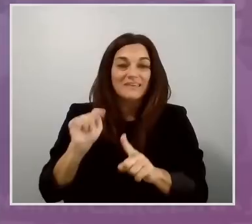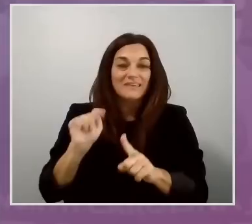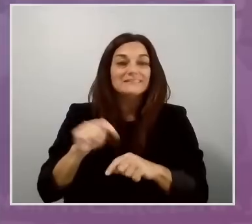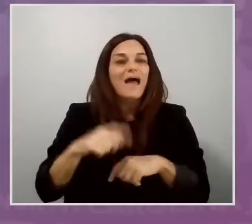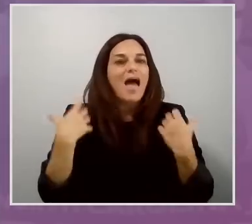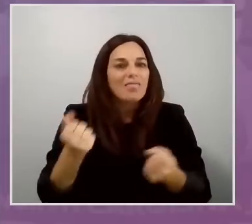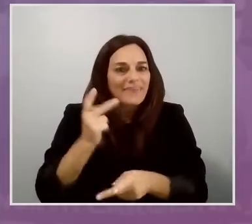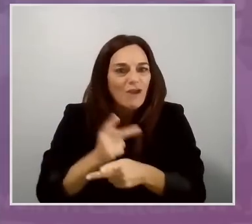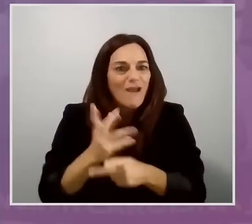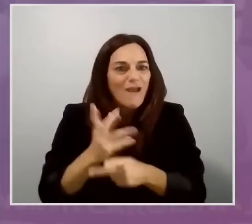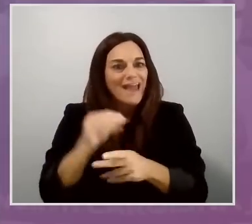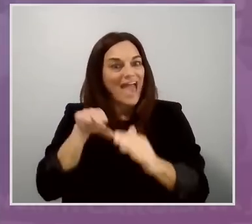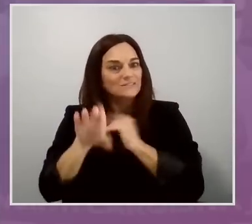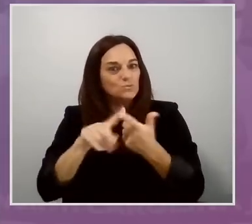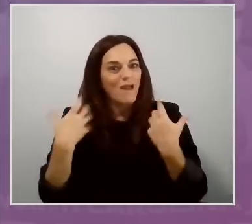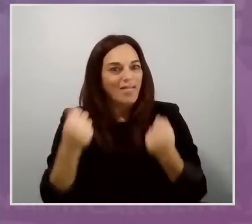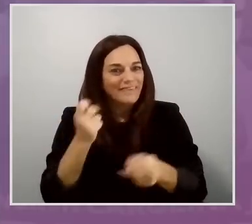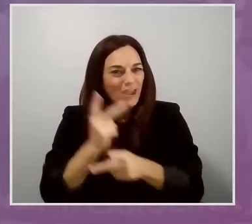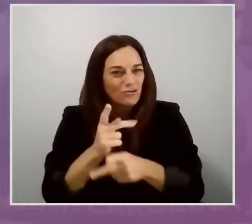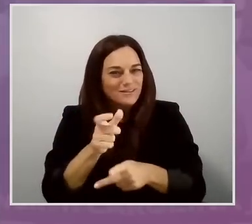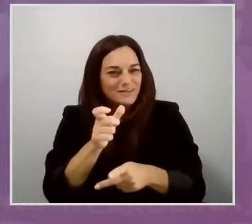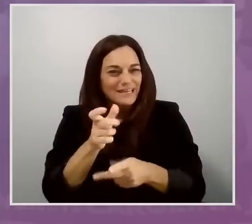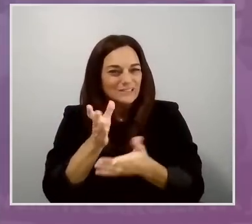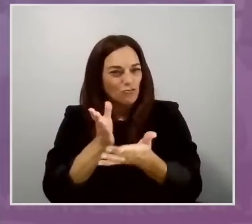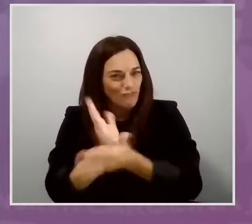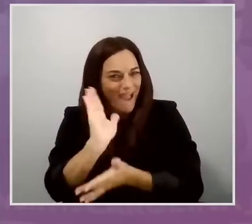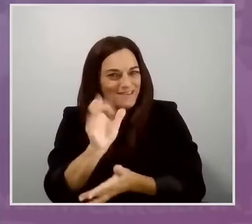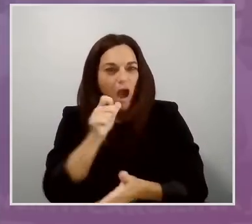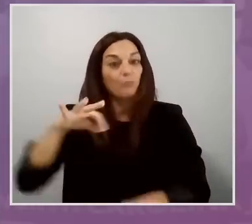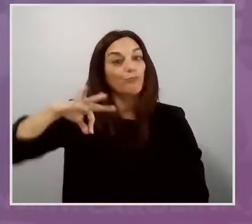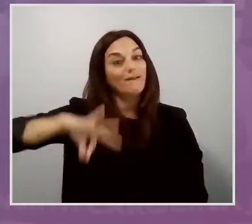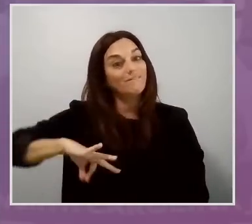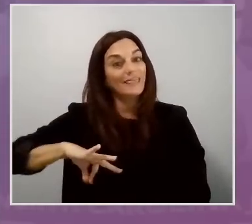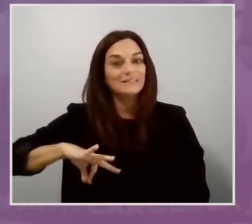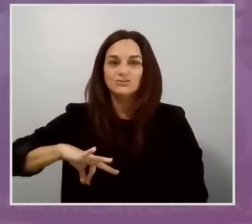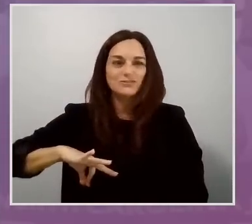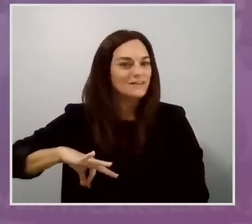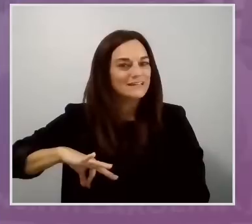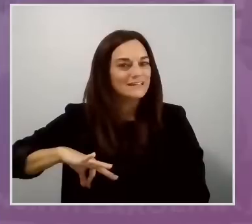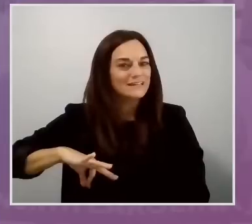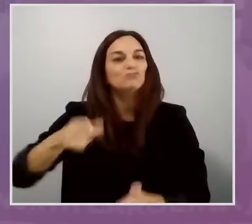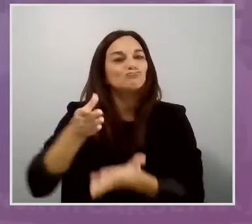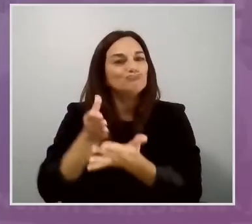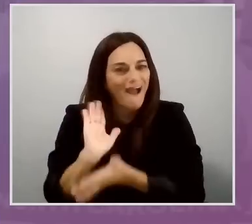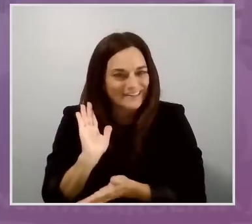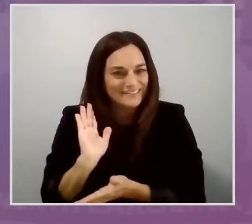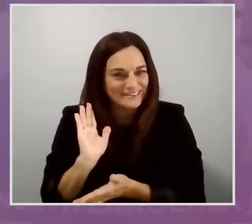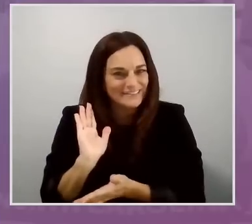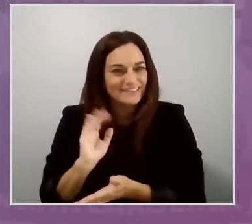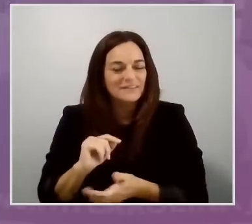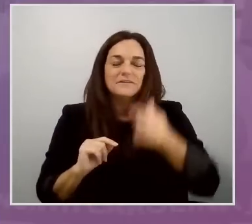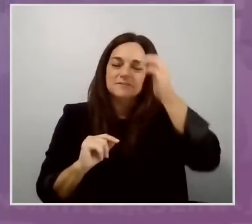OF ITS SPIRIT AND JOE FEELS VERY STRONGLY ABOUT THIS. HEALTH CARE AND ACCESS TO HEALTH CARE SHOULD BE A RIGHT